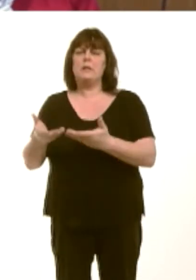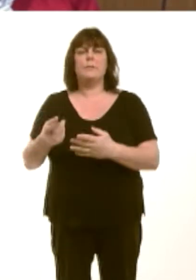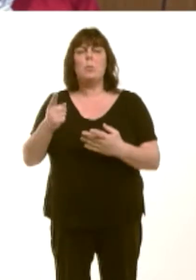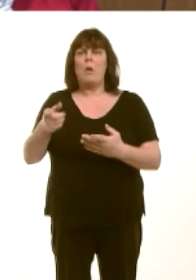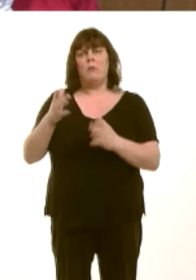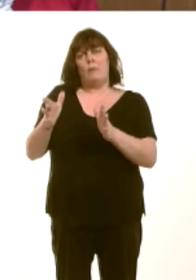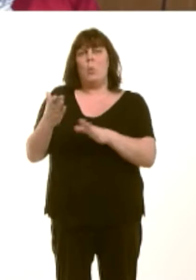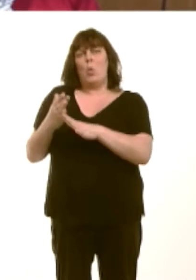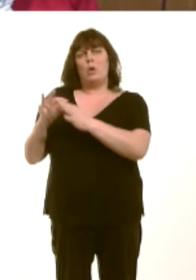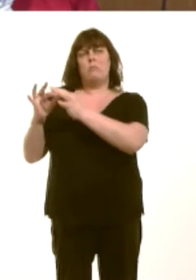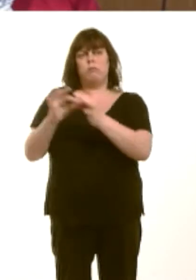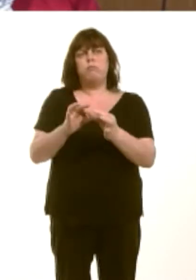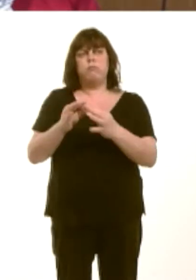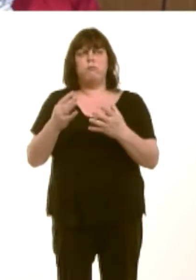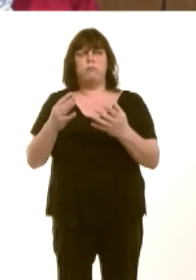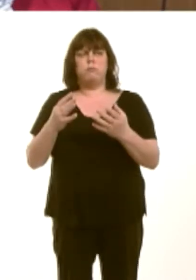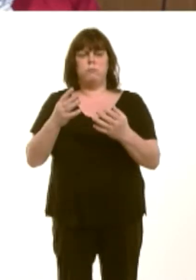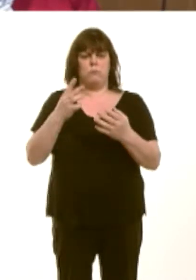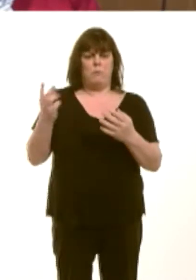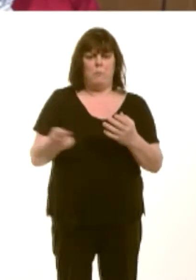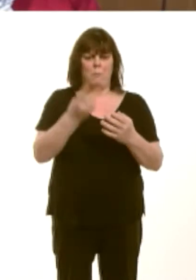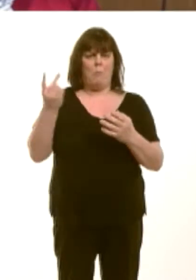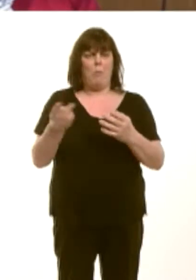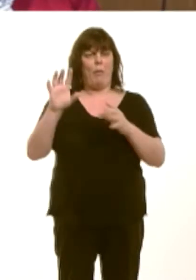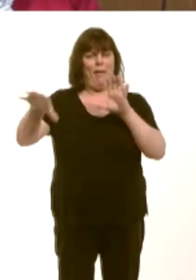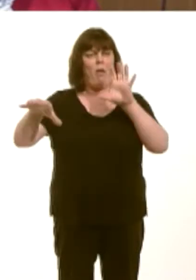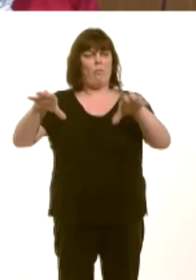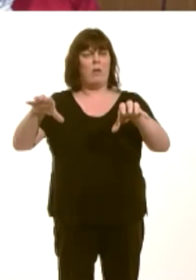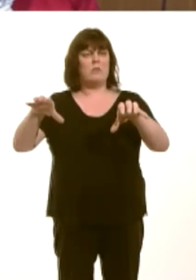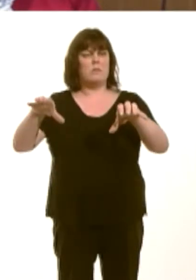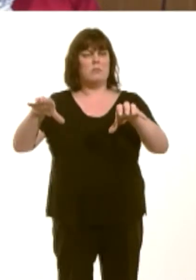social services on both sides of the county boundary, and of course, they need to work